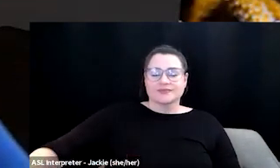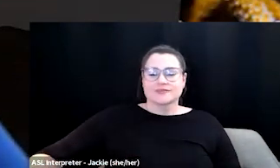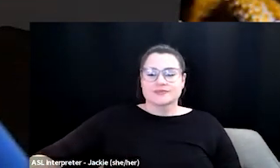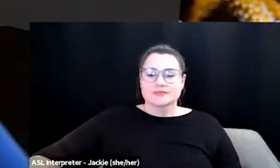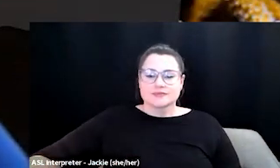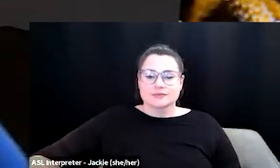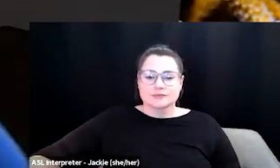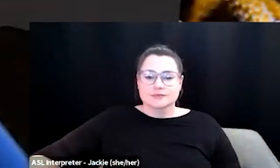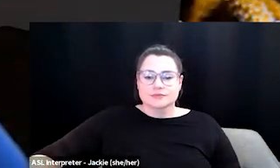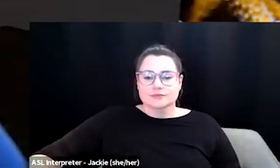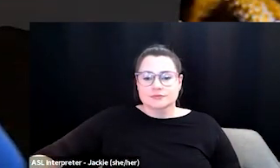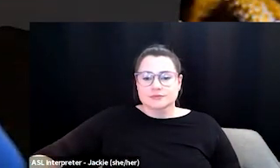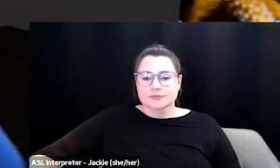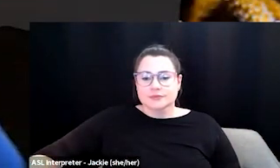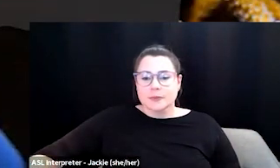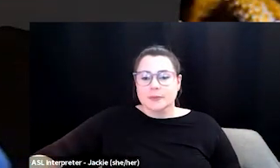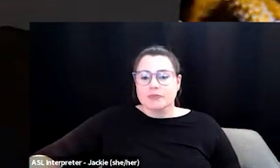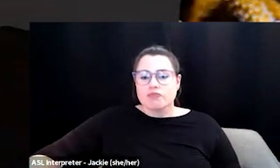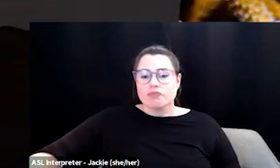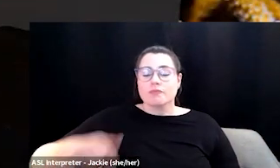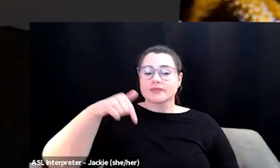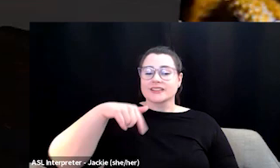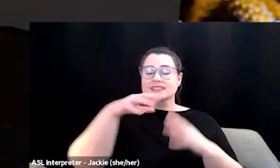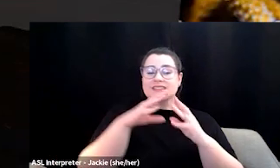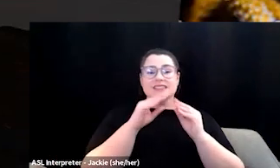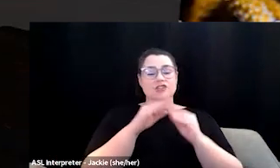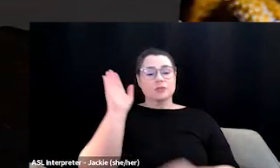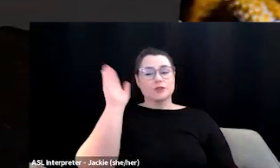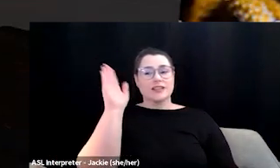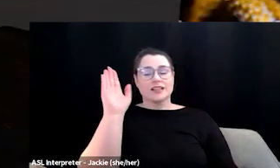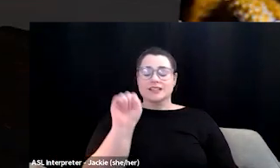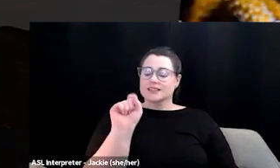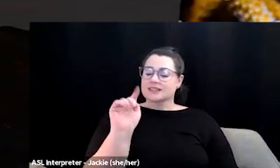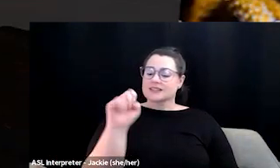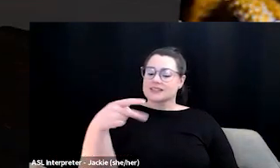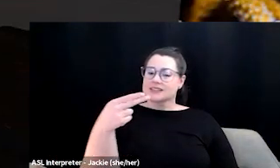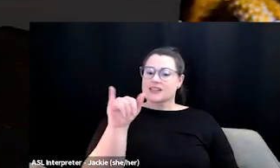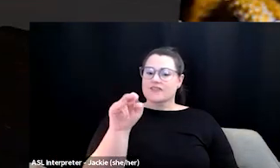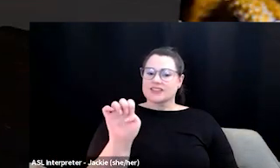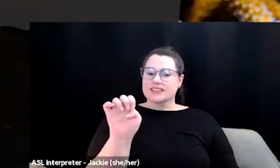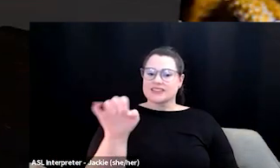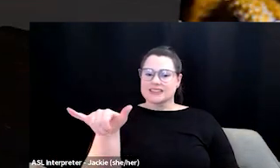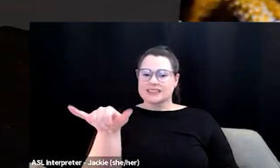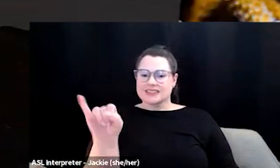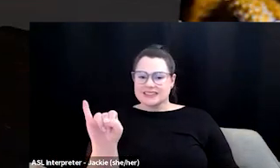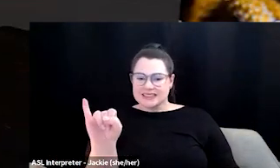And this session will be presented by Stephanie Yee, who is the IT Specialist in the Division of Information Systems.